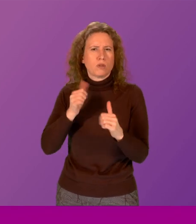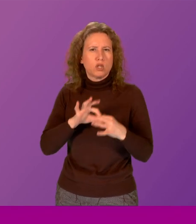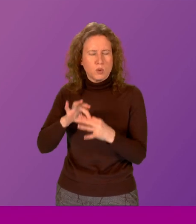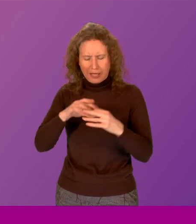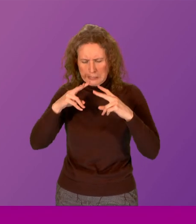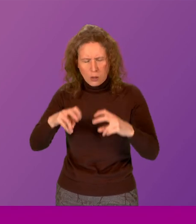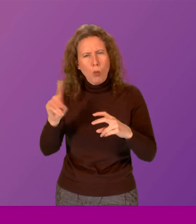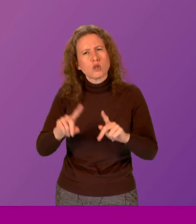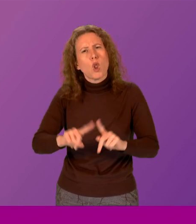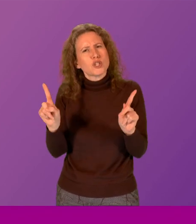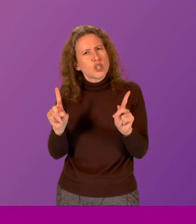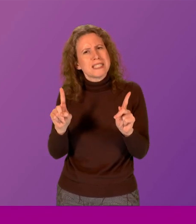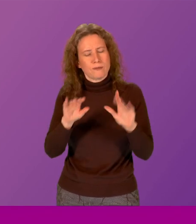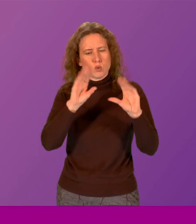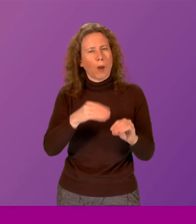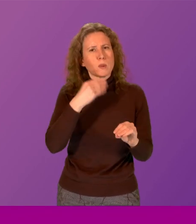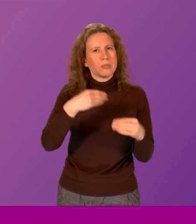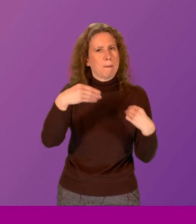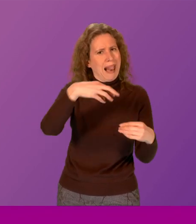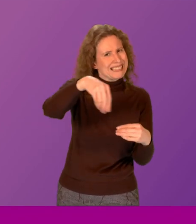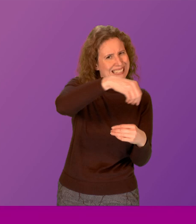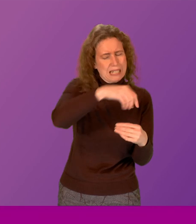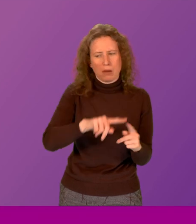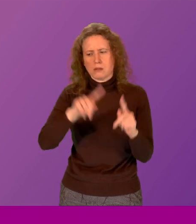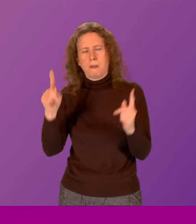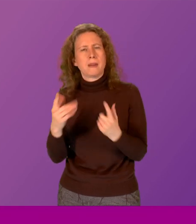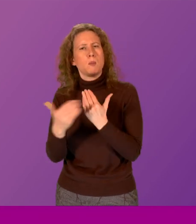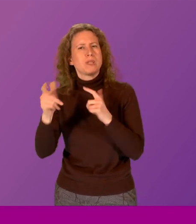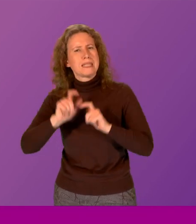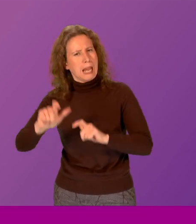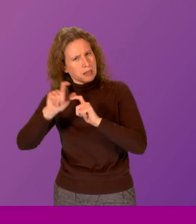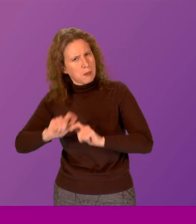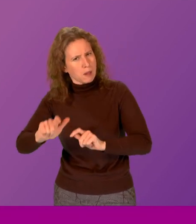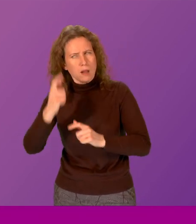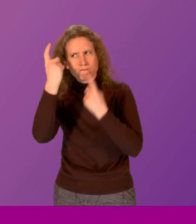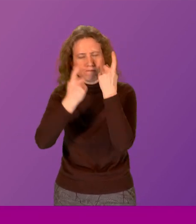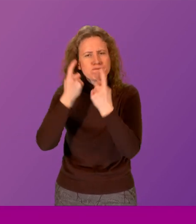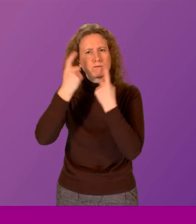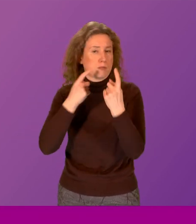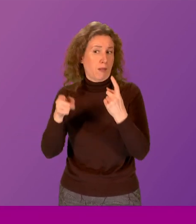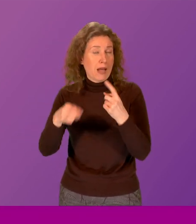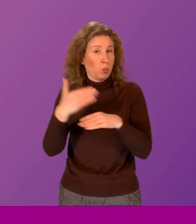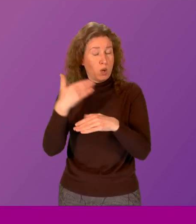pitch systems are more sustainable in the longer term. That work is on-going.